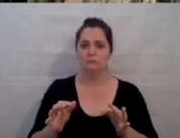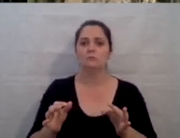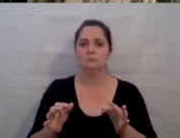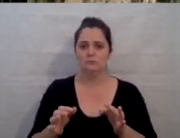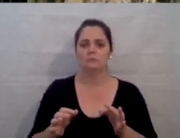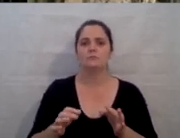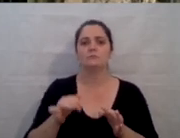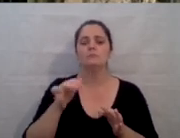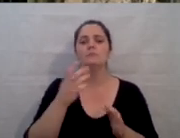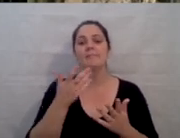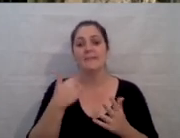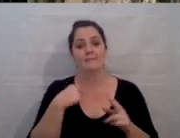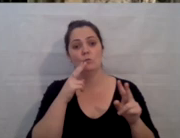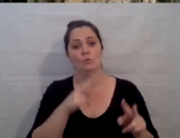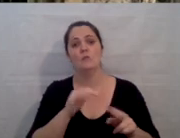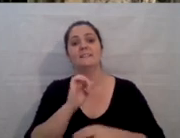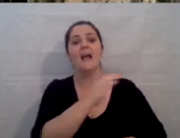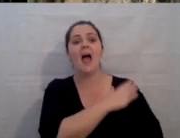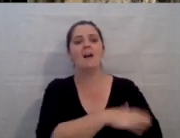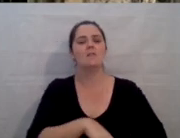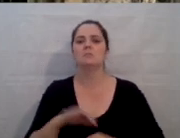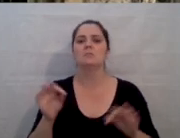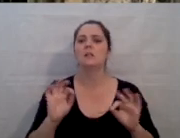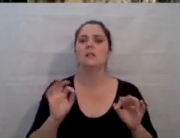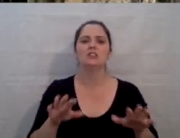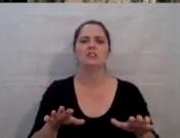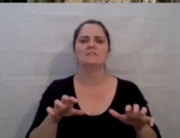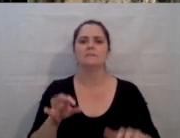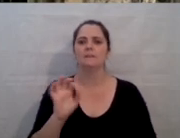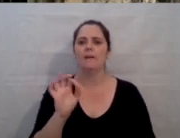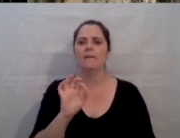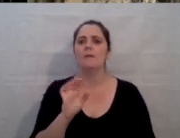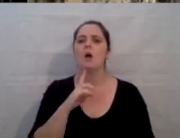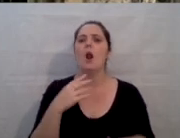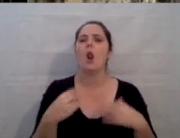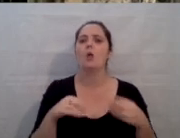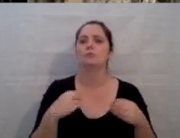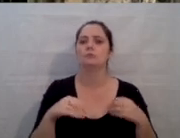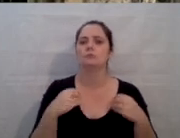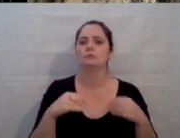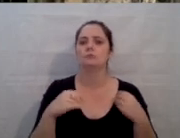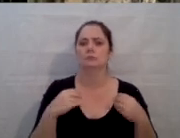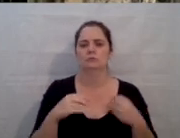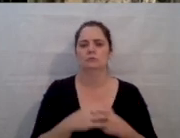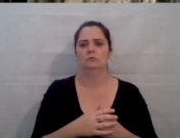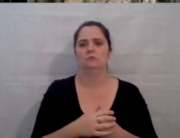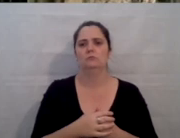is not really tensed at all, so I'm going to keep that really loose like that, I’m going to use a sort of noodly contour line